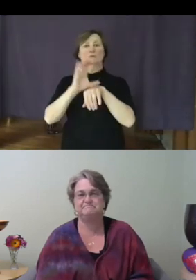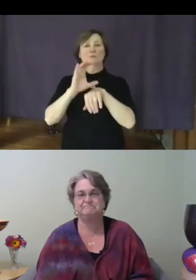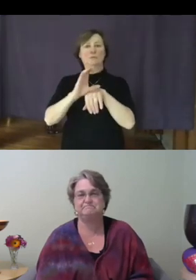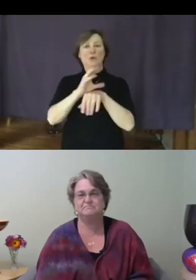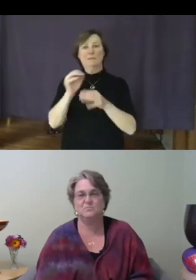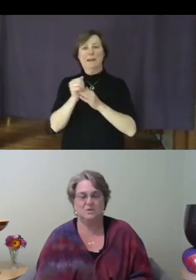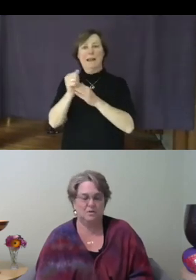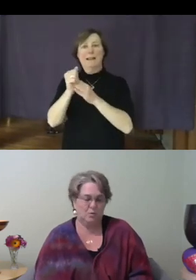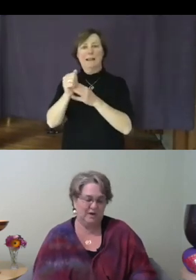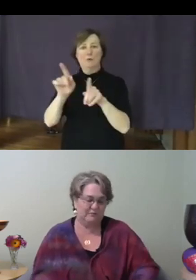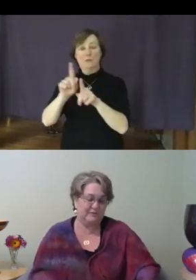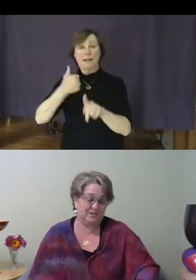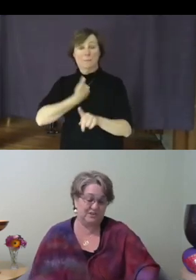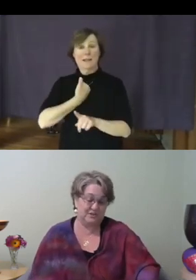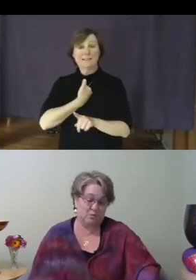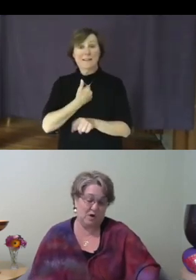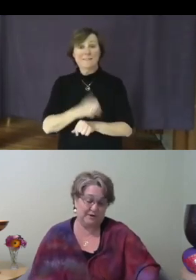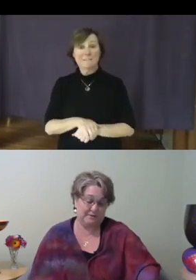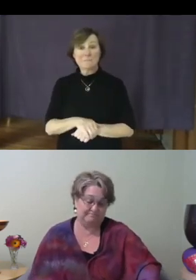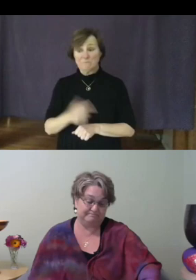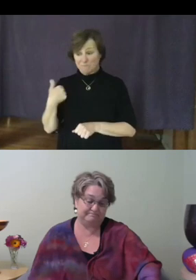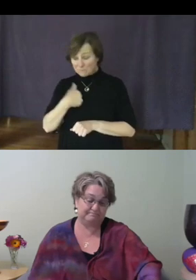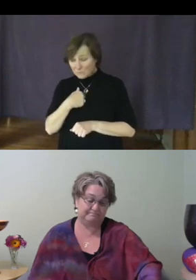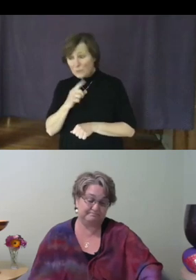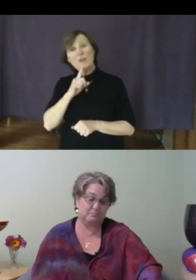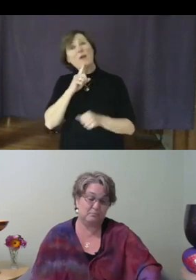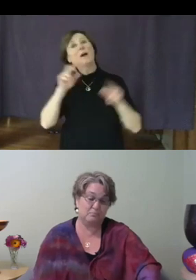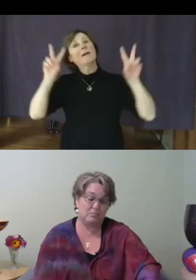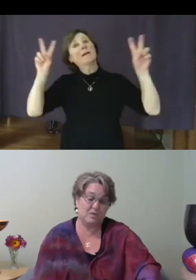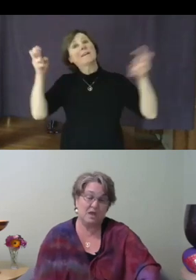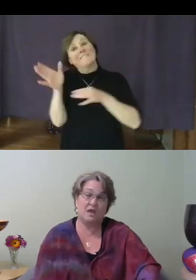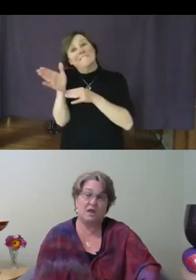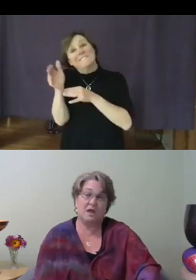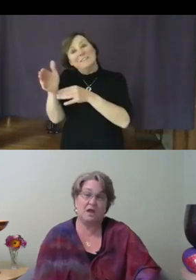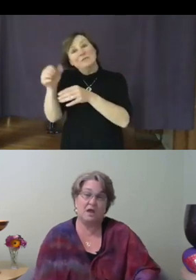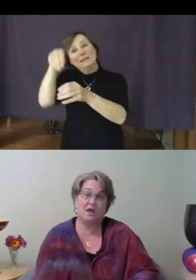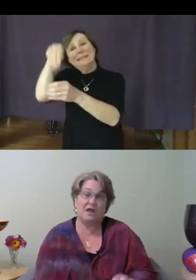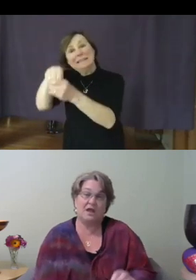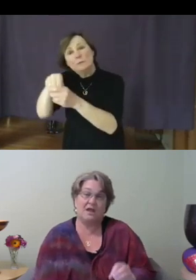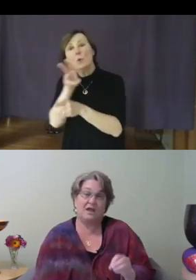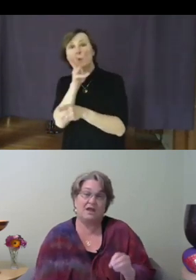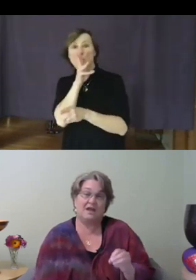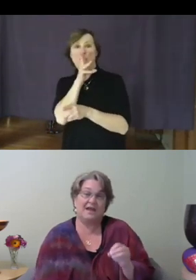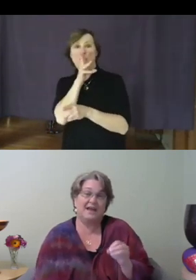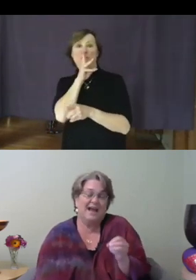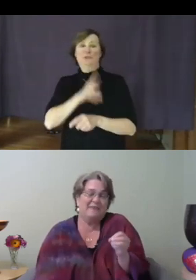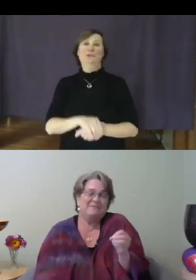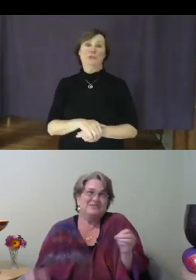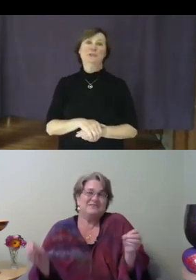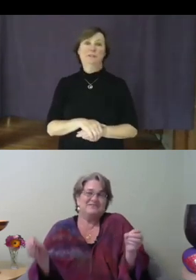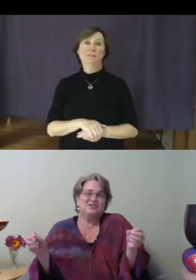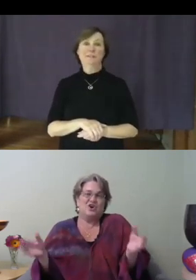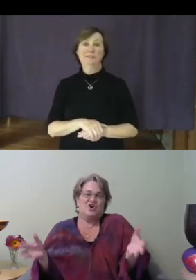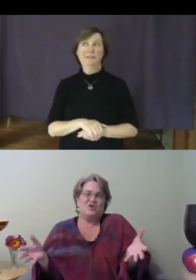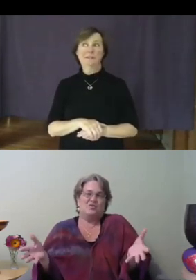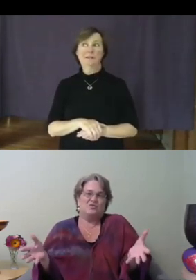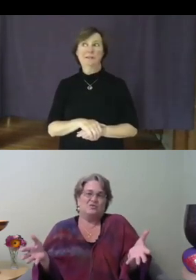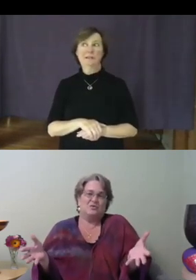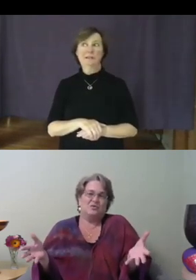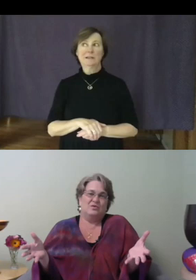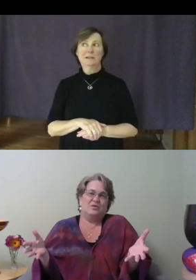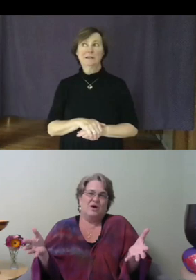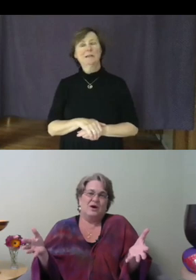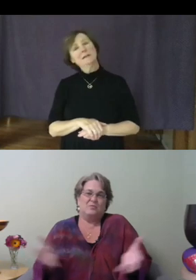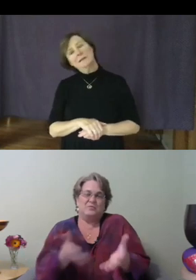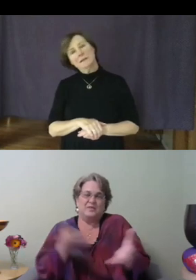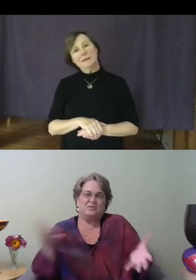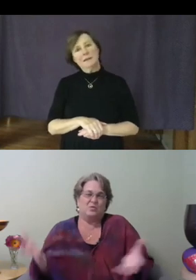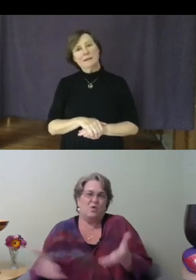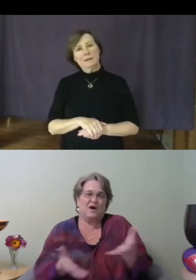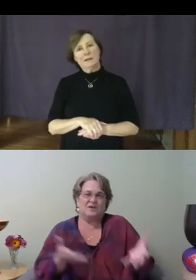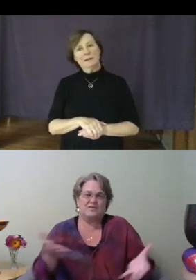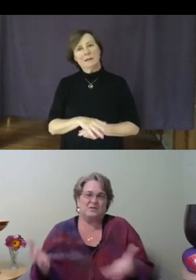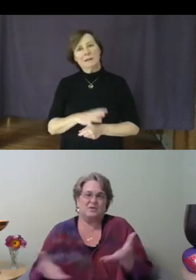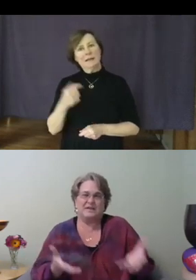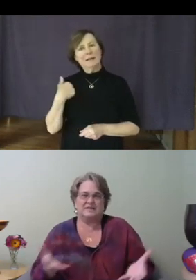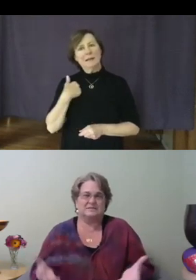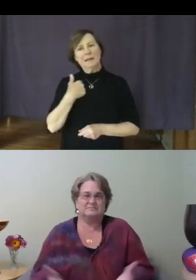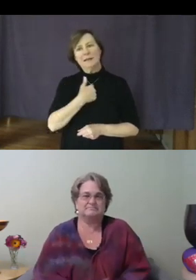We are fish in the water, and we don't even know the water that we're in.